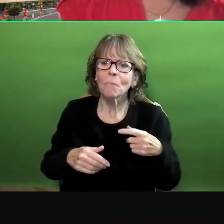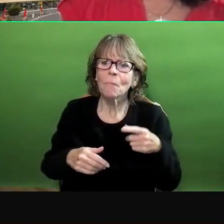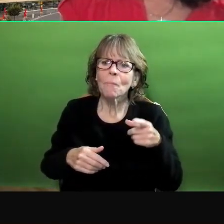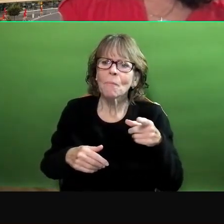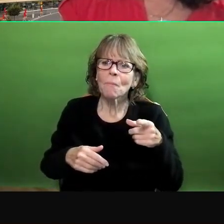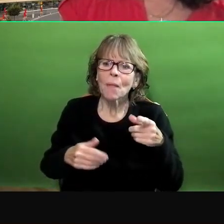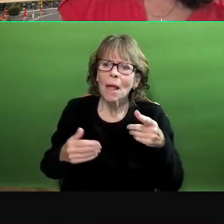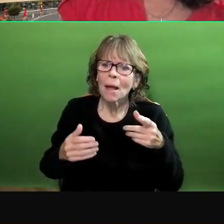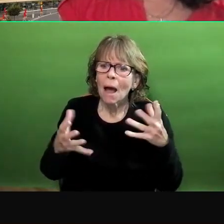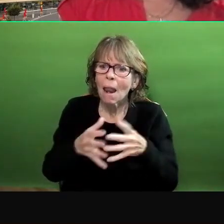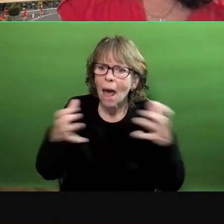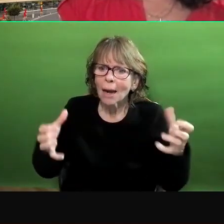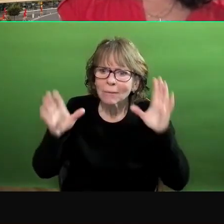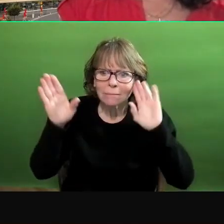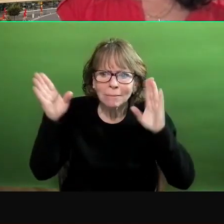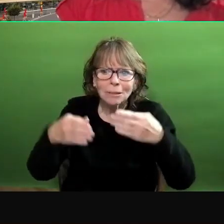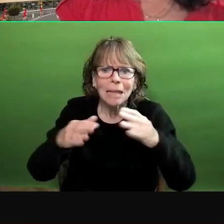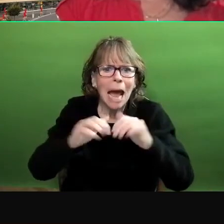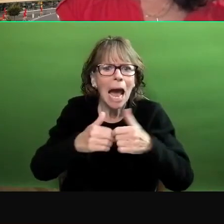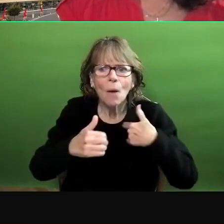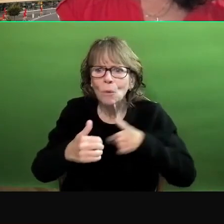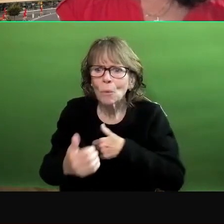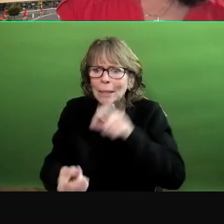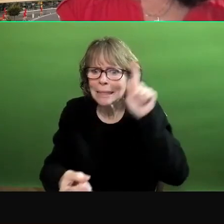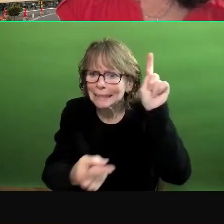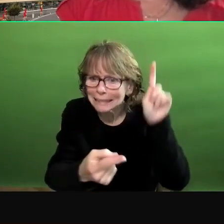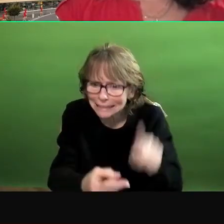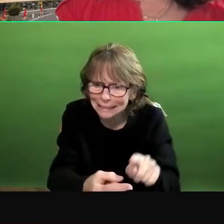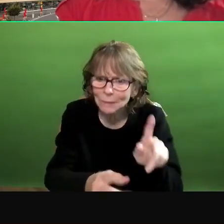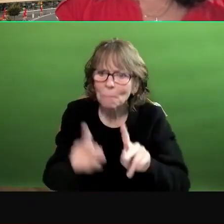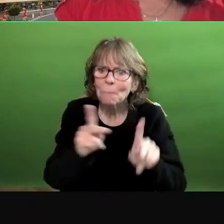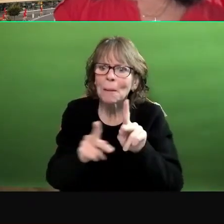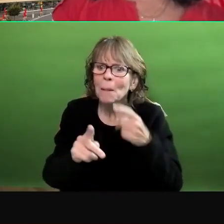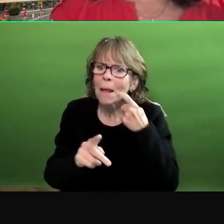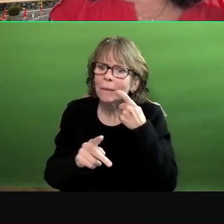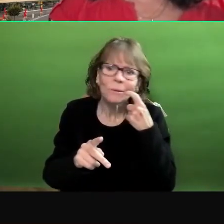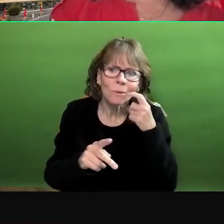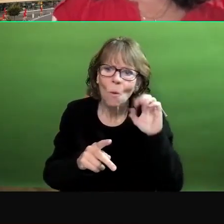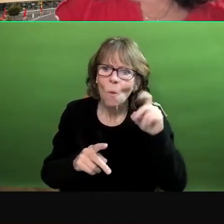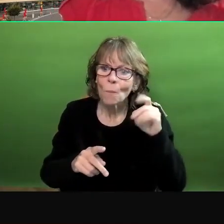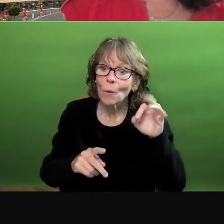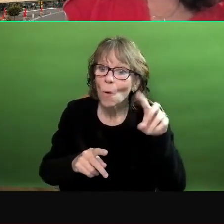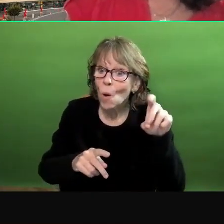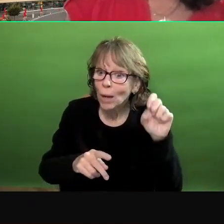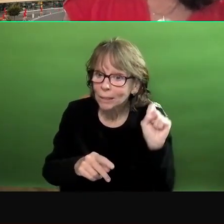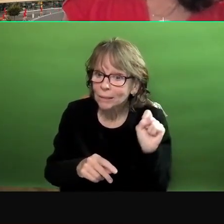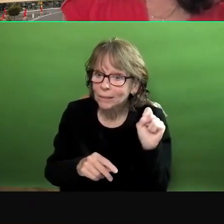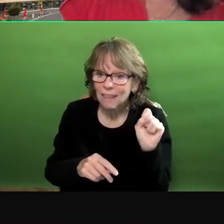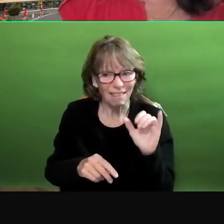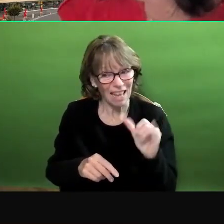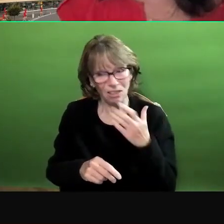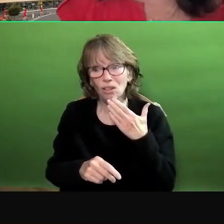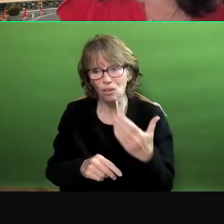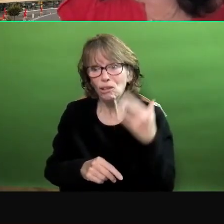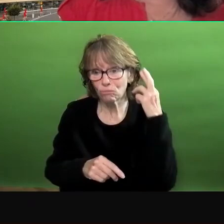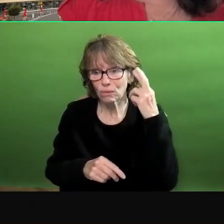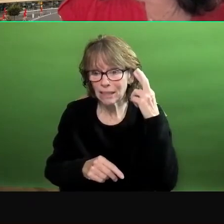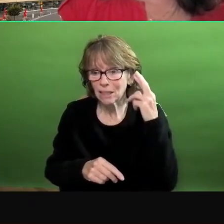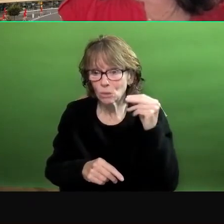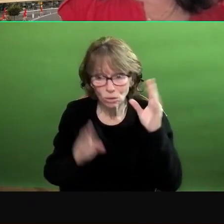how do we mitigate the opioid addiction in our country. And that is an absolutely worthy cause. However, in this article they talk about